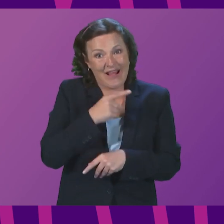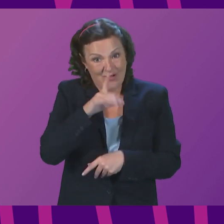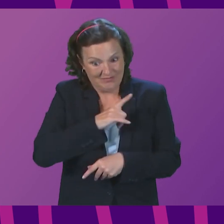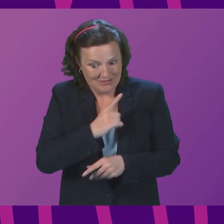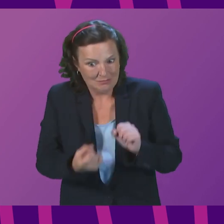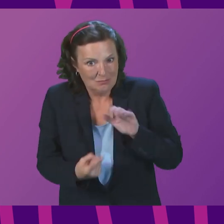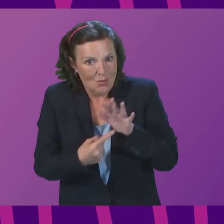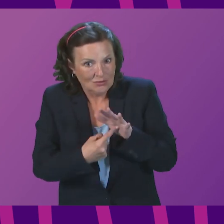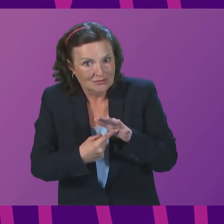Such issues matter.